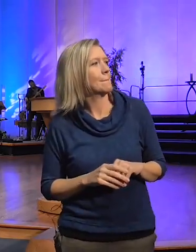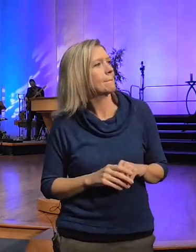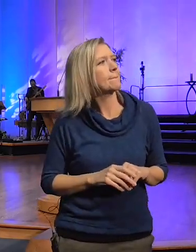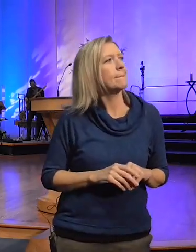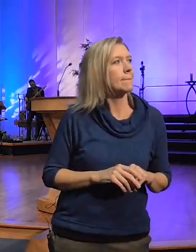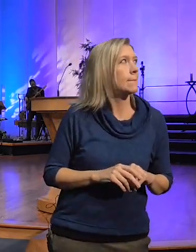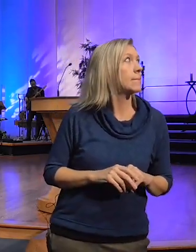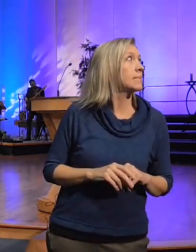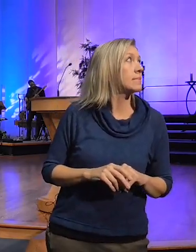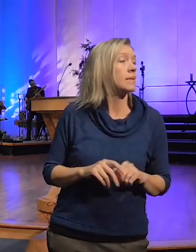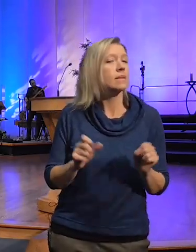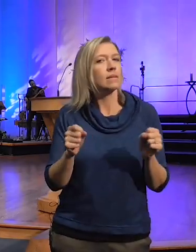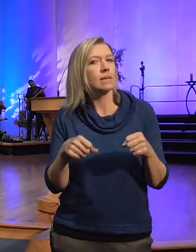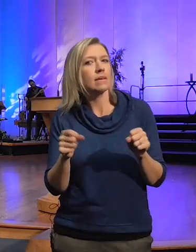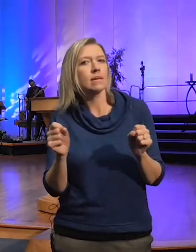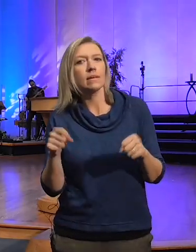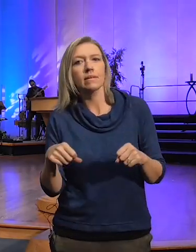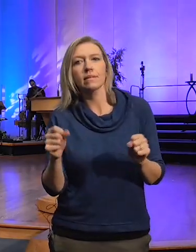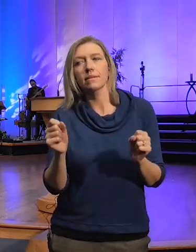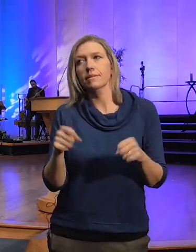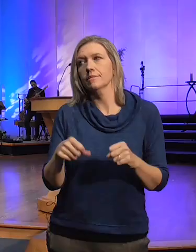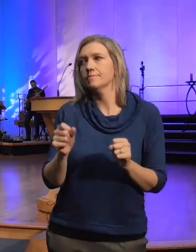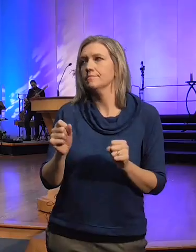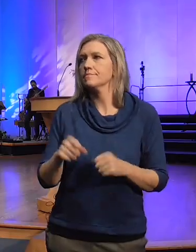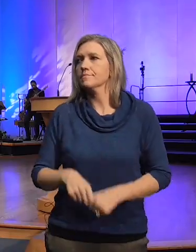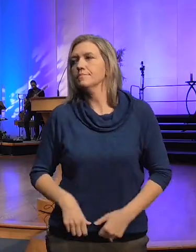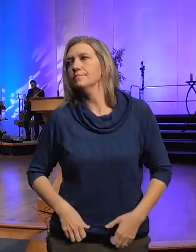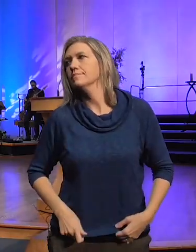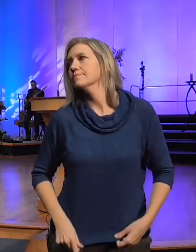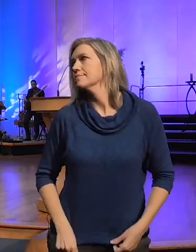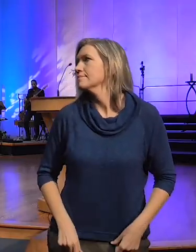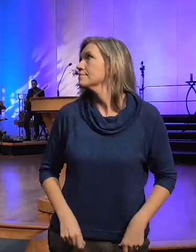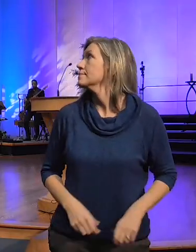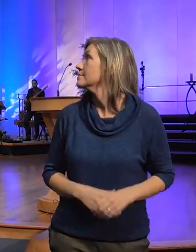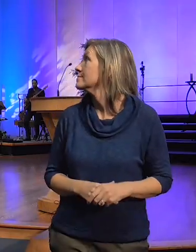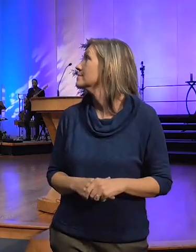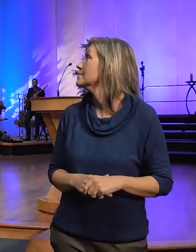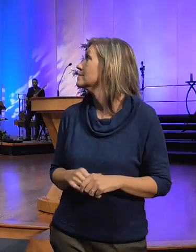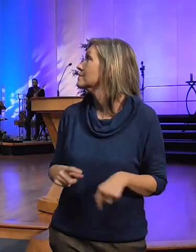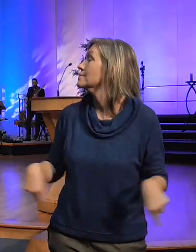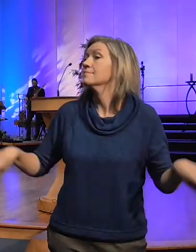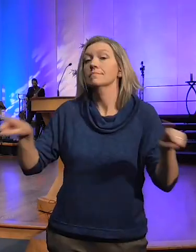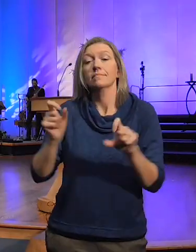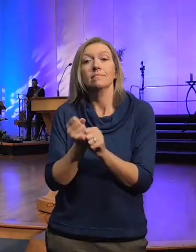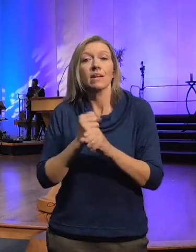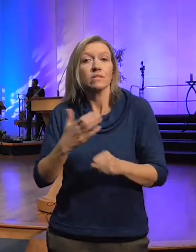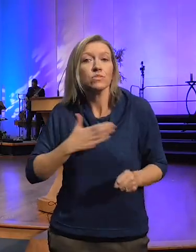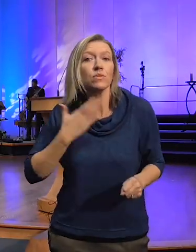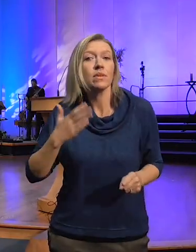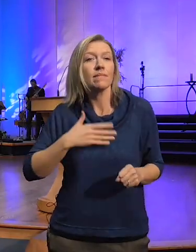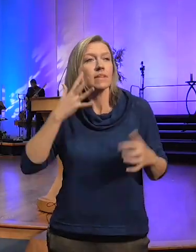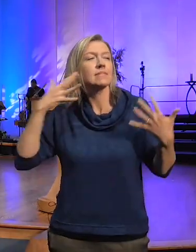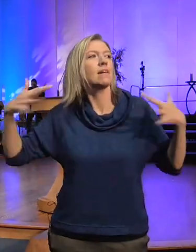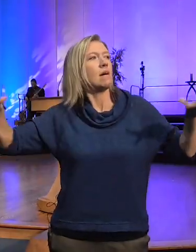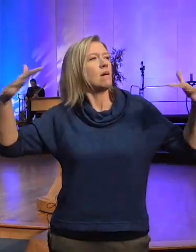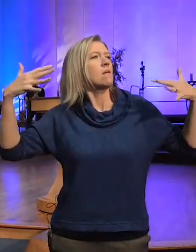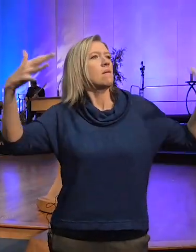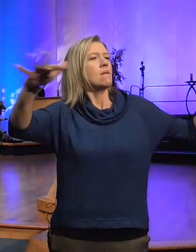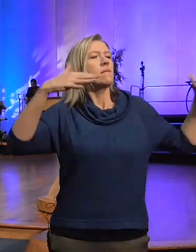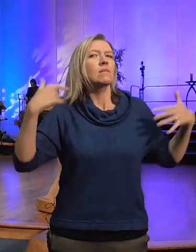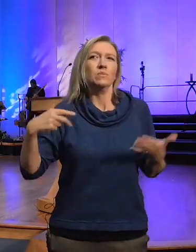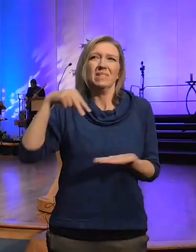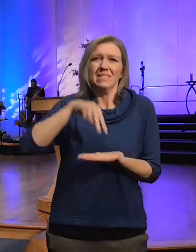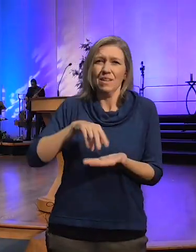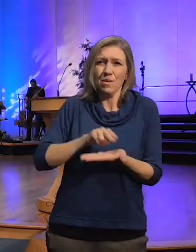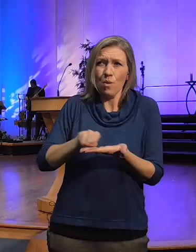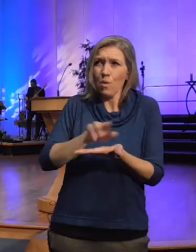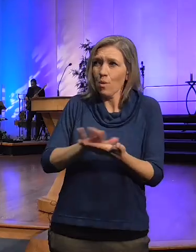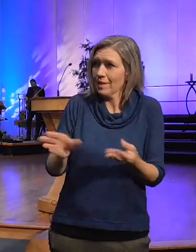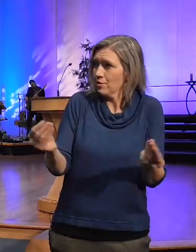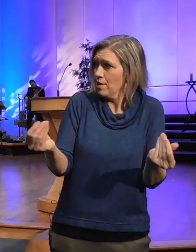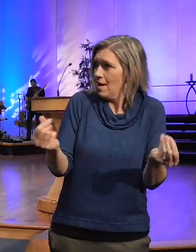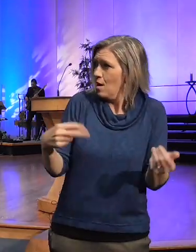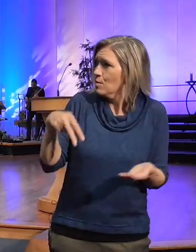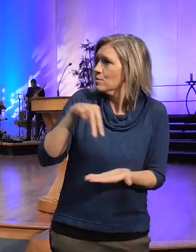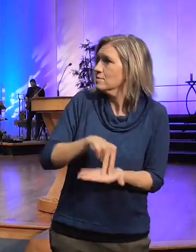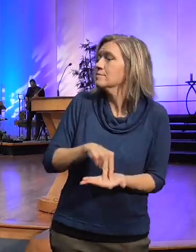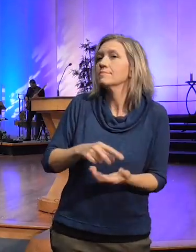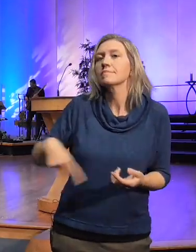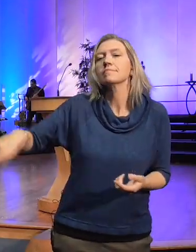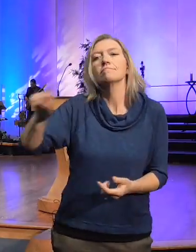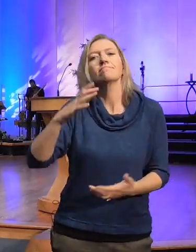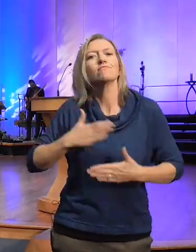hey let us make a joyful sound here we stand on Holy Ground let us make a joyful sound here